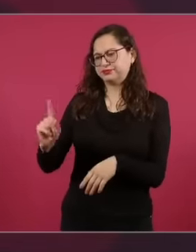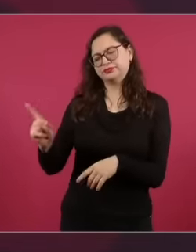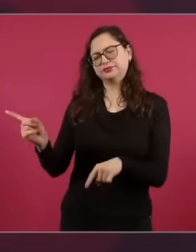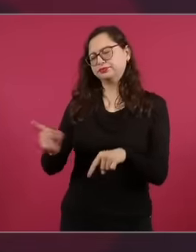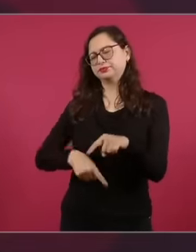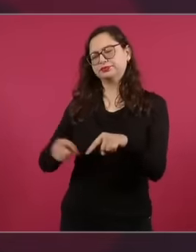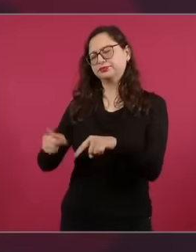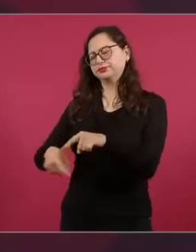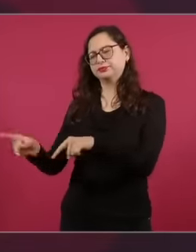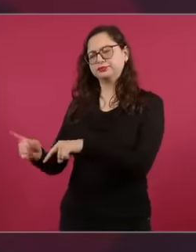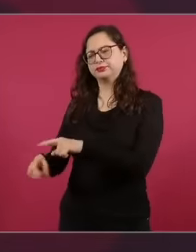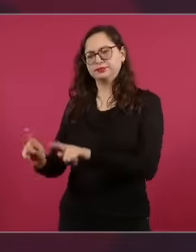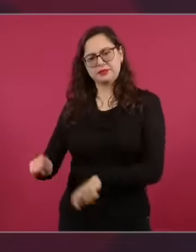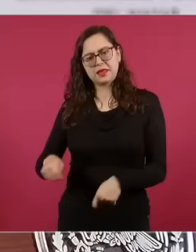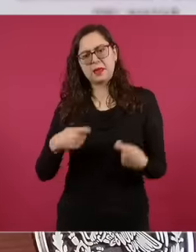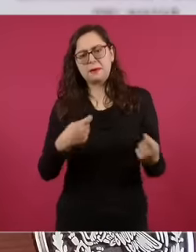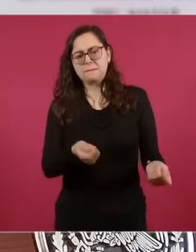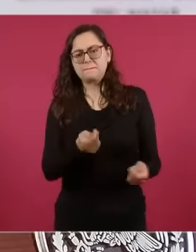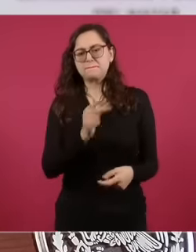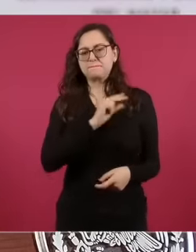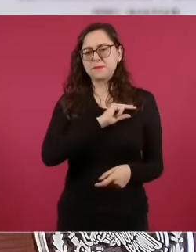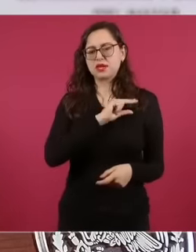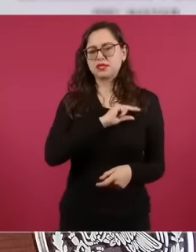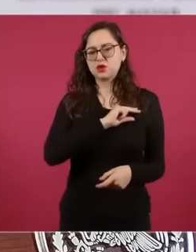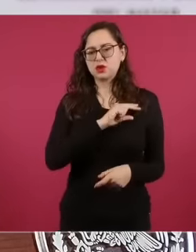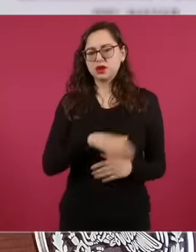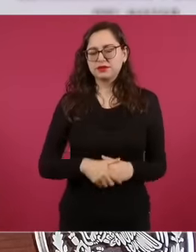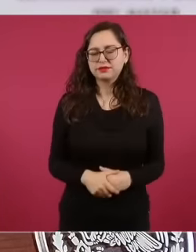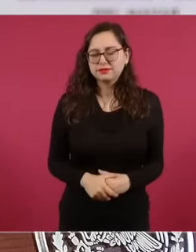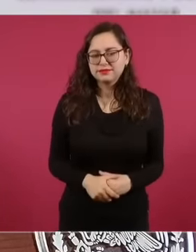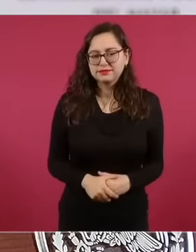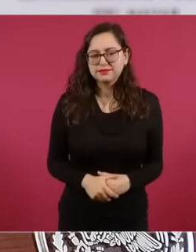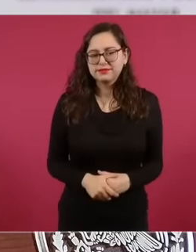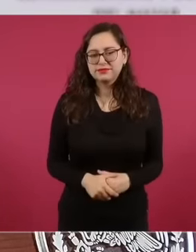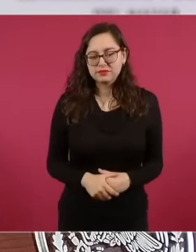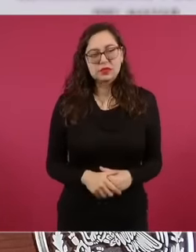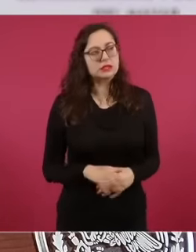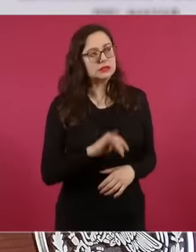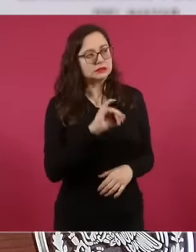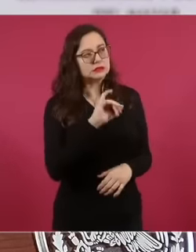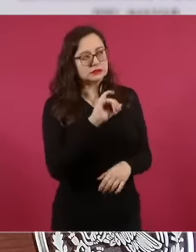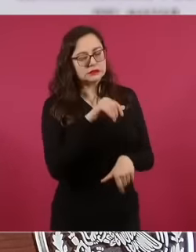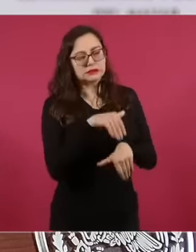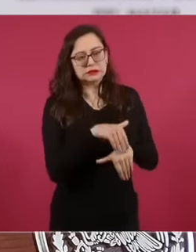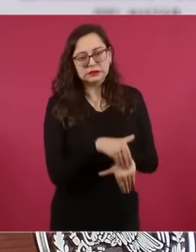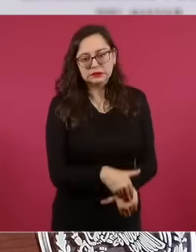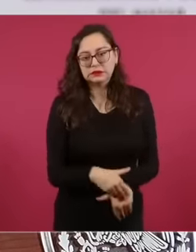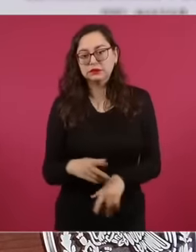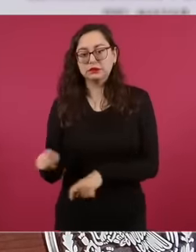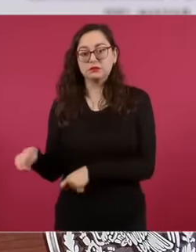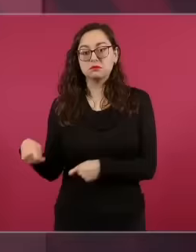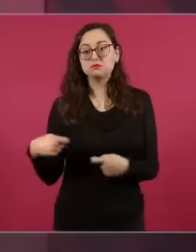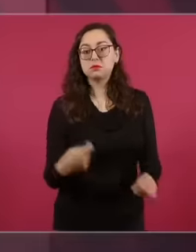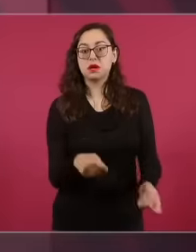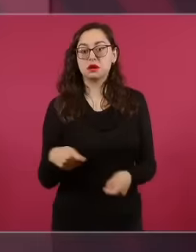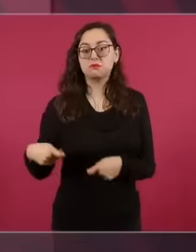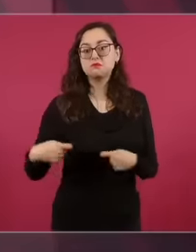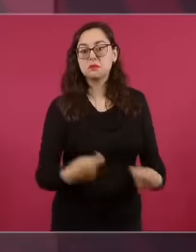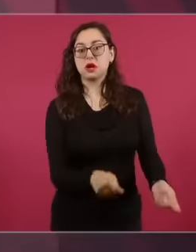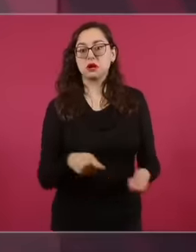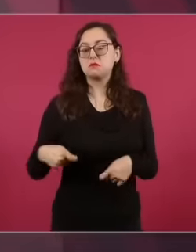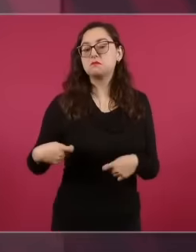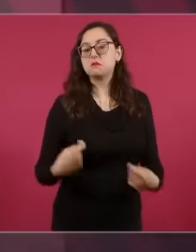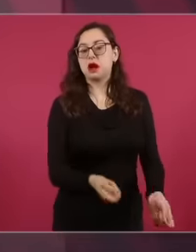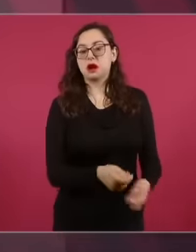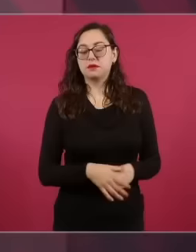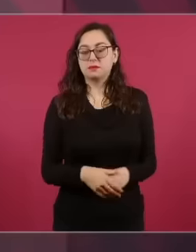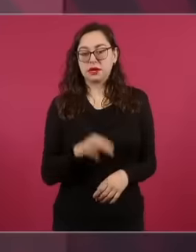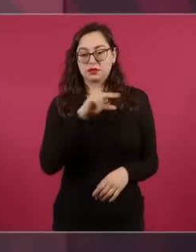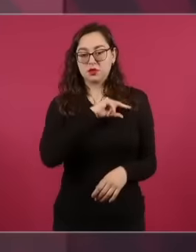assets of the nation from the people of Mexico to individuals to nationals and foreigners